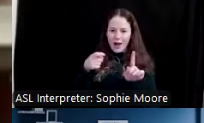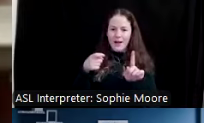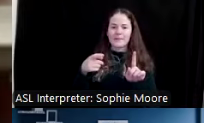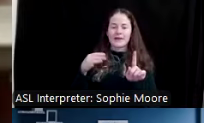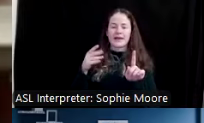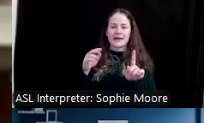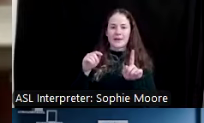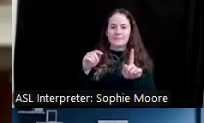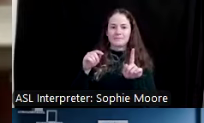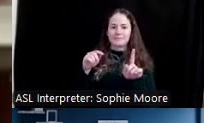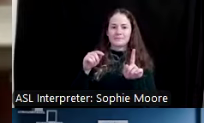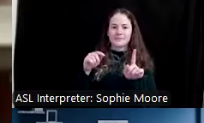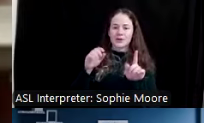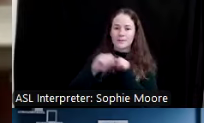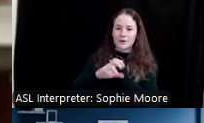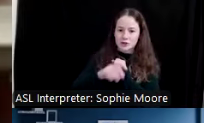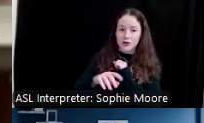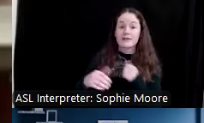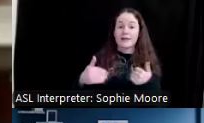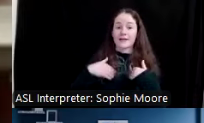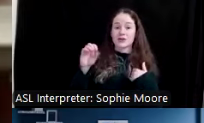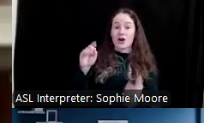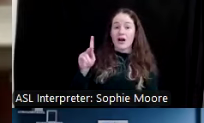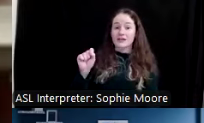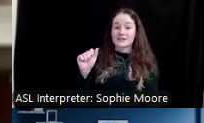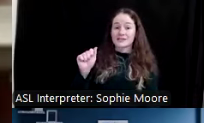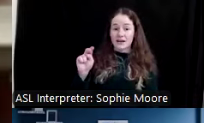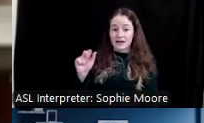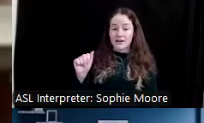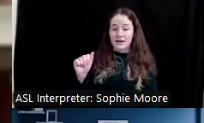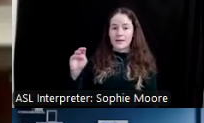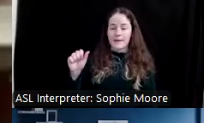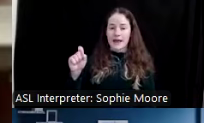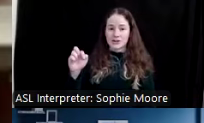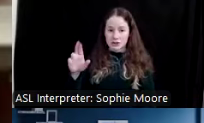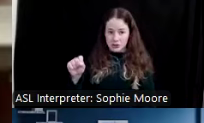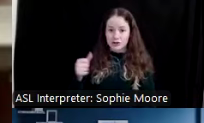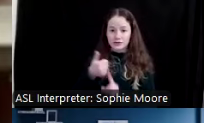Olympian um who participates in winter and summer games and she has an untold